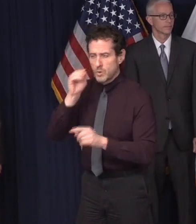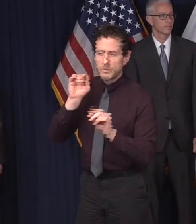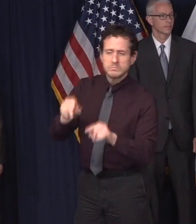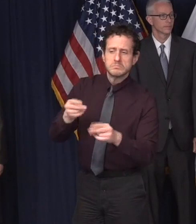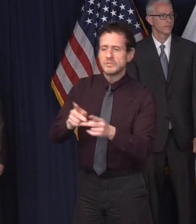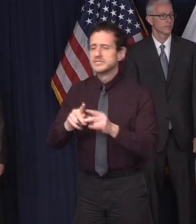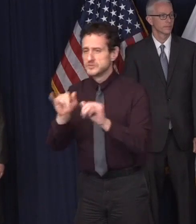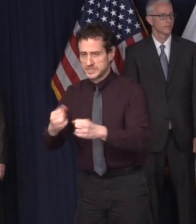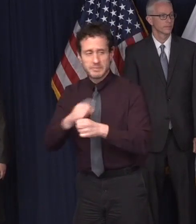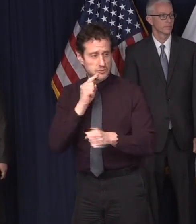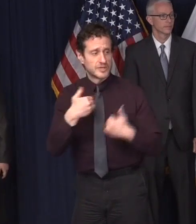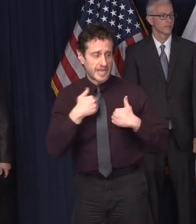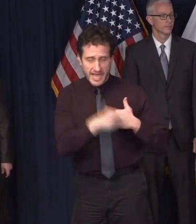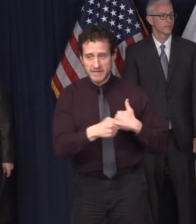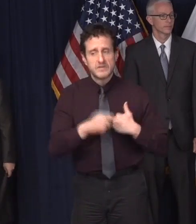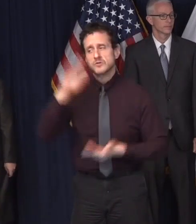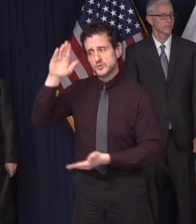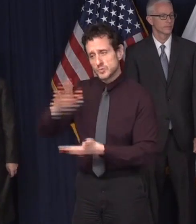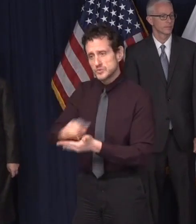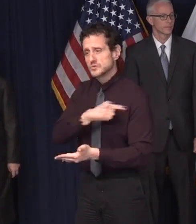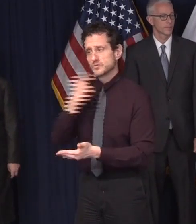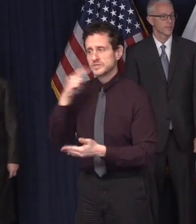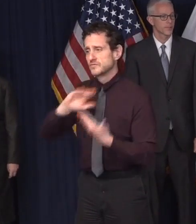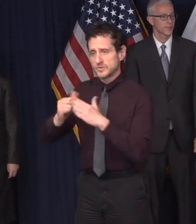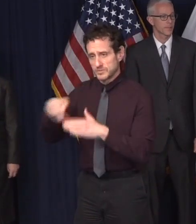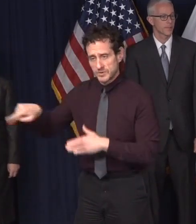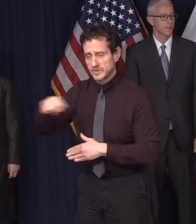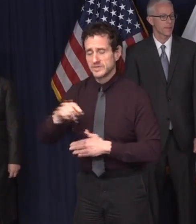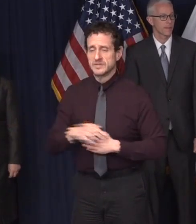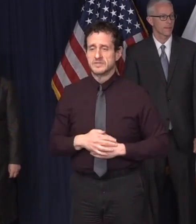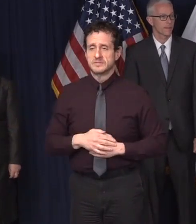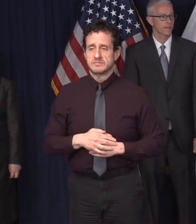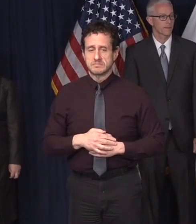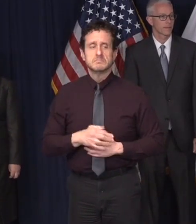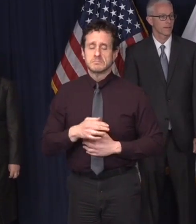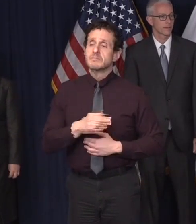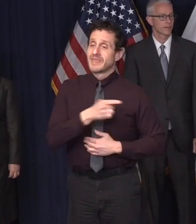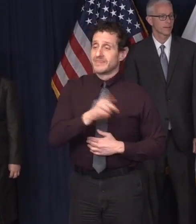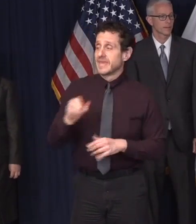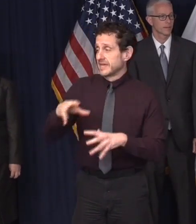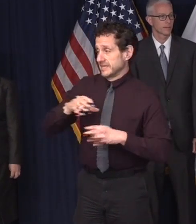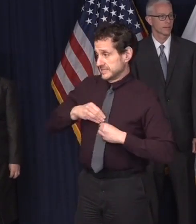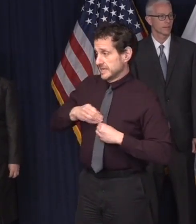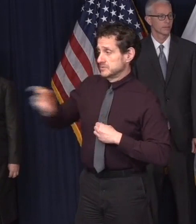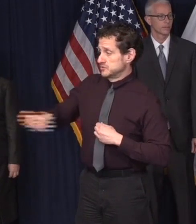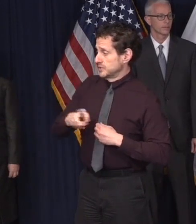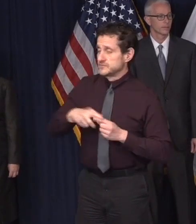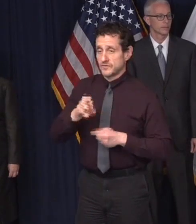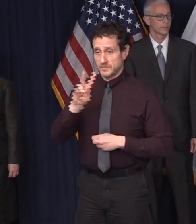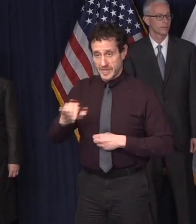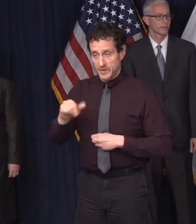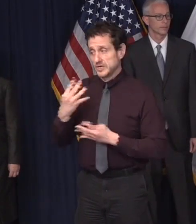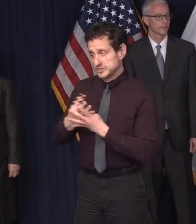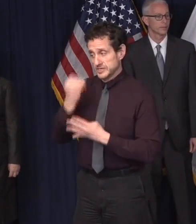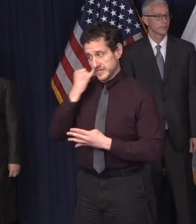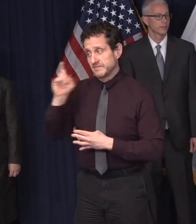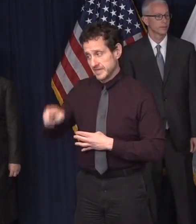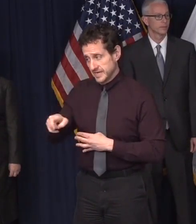INMATES TO PRIORITIZE THE RELEASE OF OLDER AND MORE VULNERABLE RESIDENTS TO ENSURE THE PUBLIC'S SAFETY.